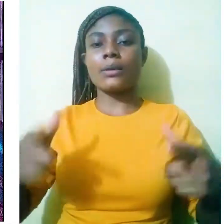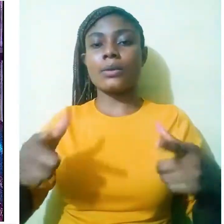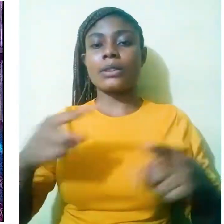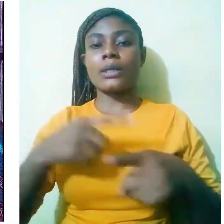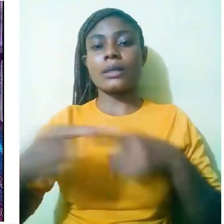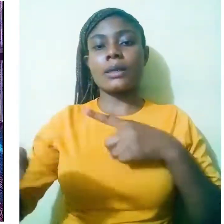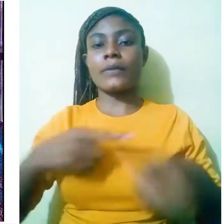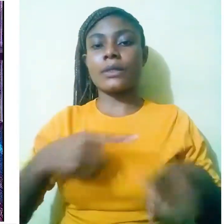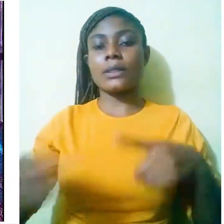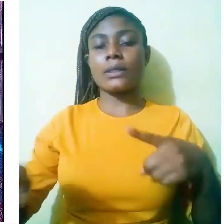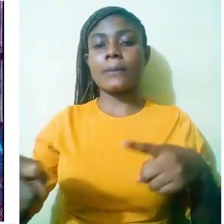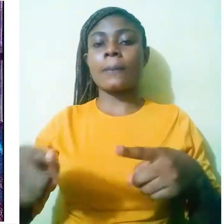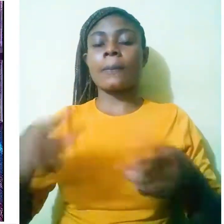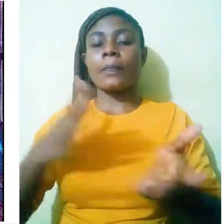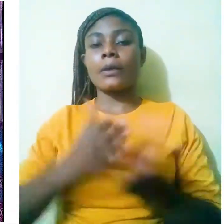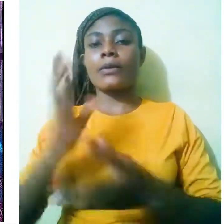5.